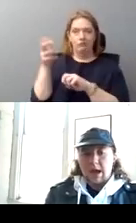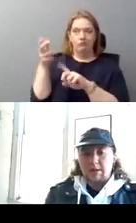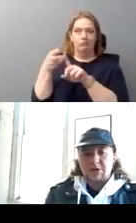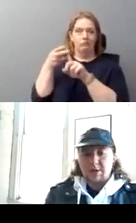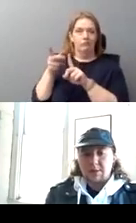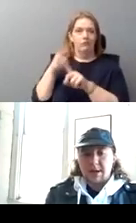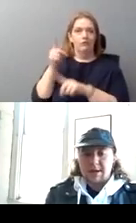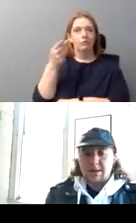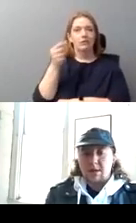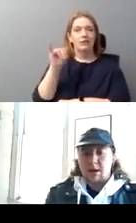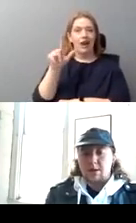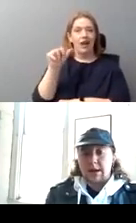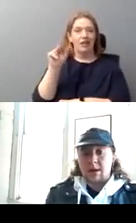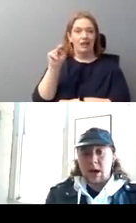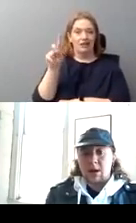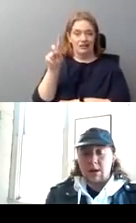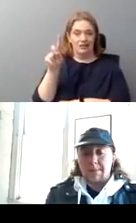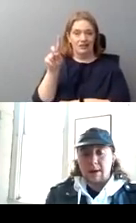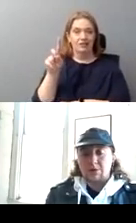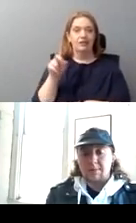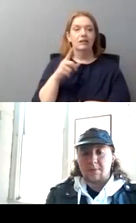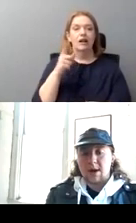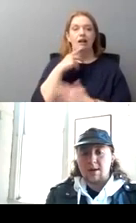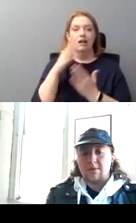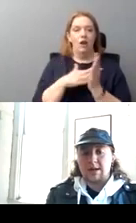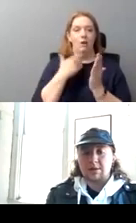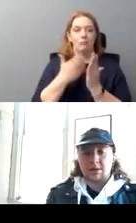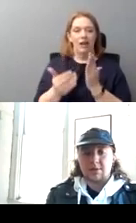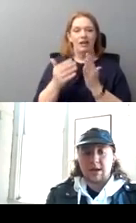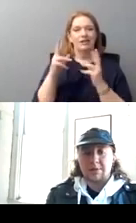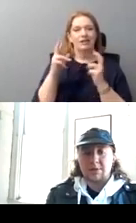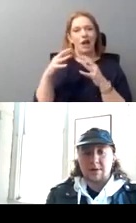and these chairs are painted the iconic battleship gray at the exterior of Capp Street.